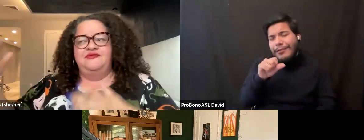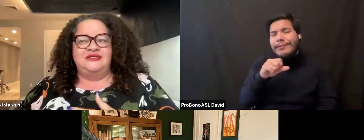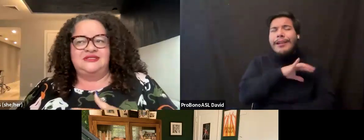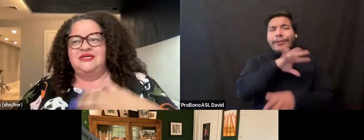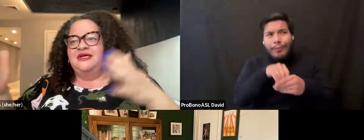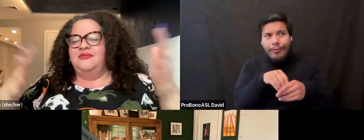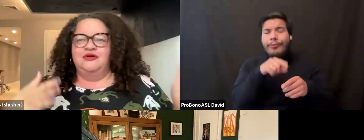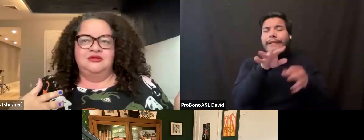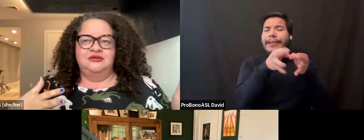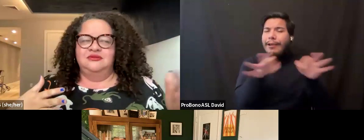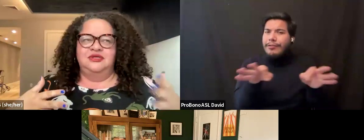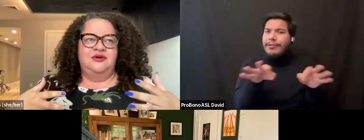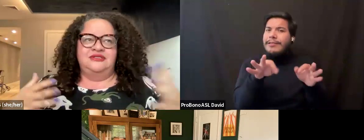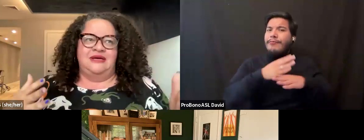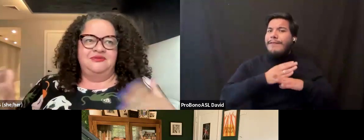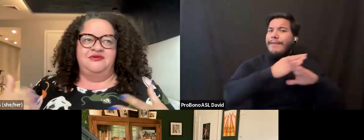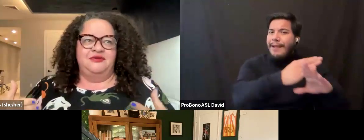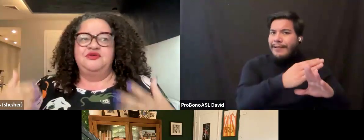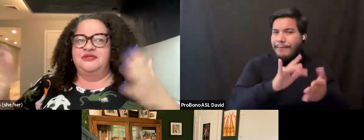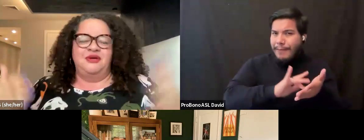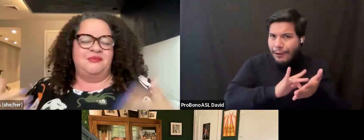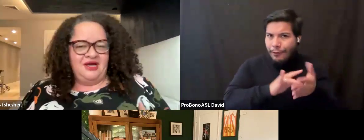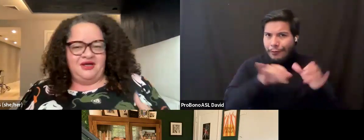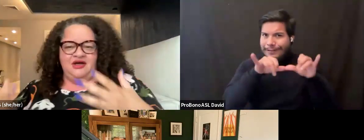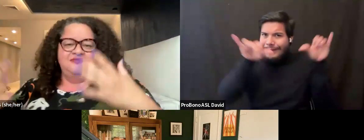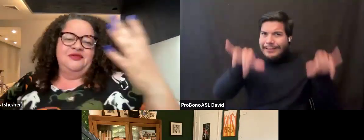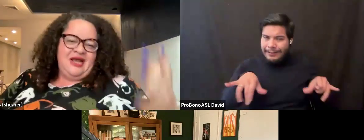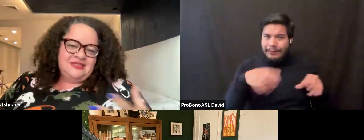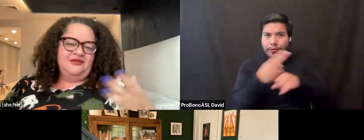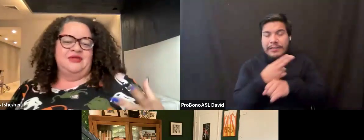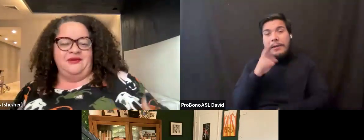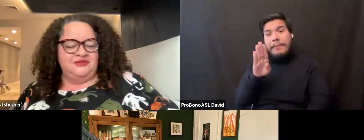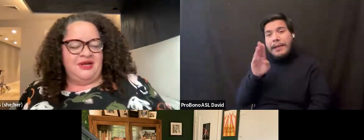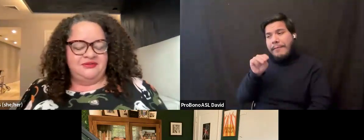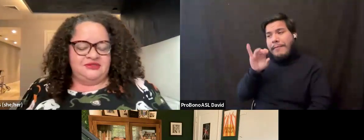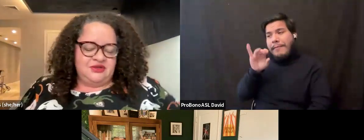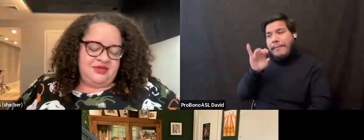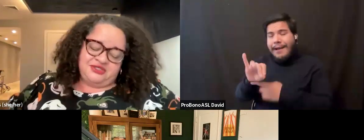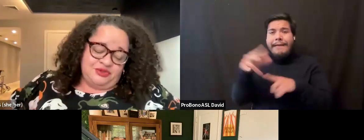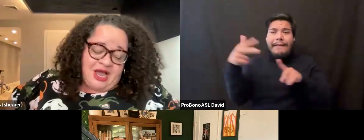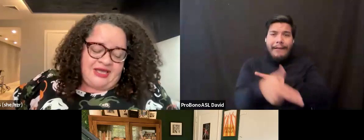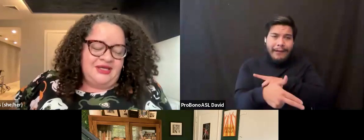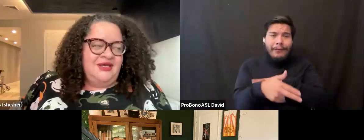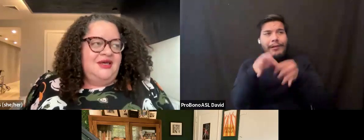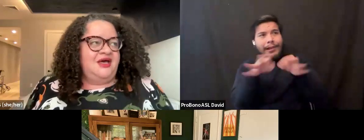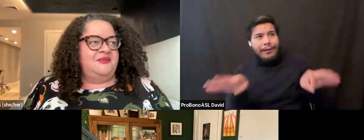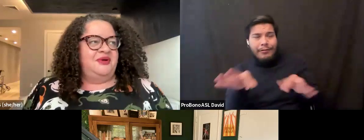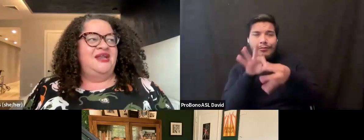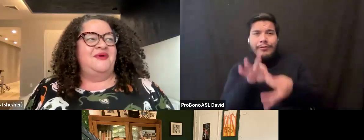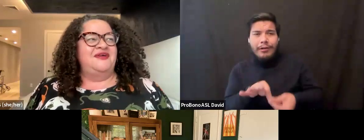prevents medical establishment from using BMI cutoffs or that has other language around discrimination we're trying. But anyway,